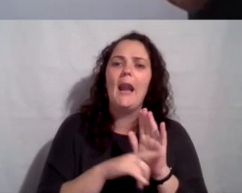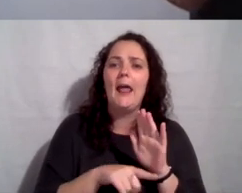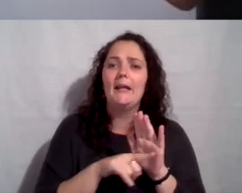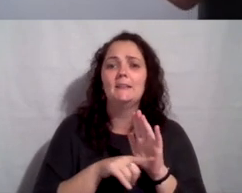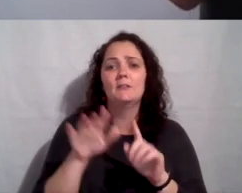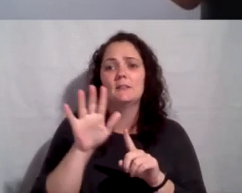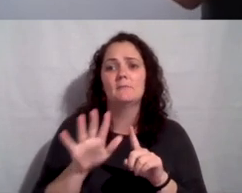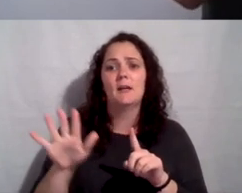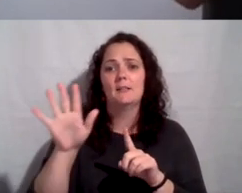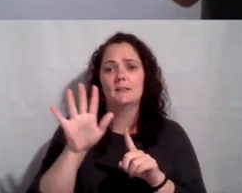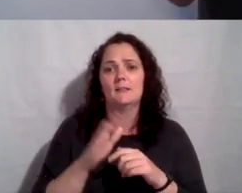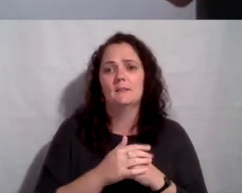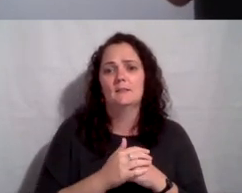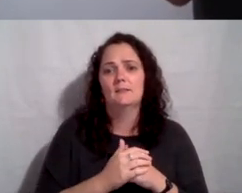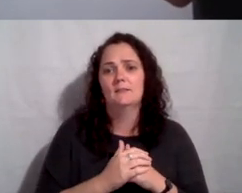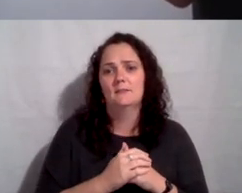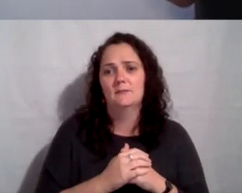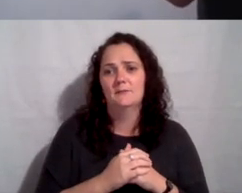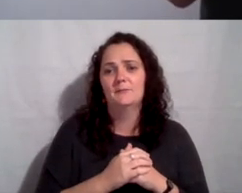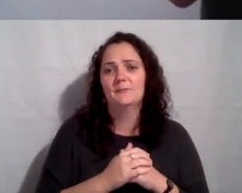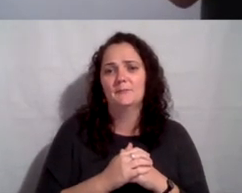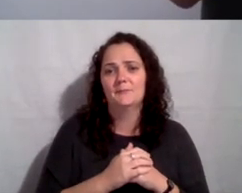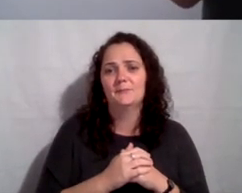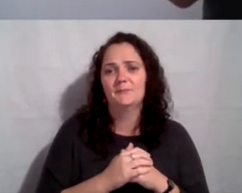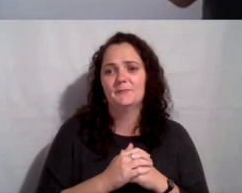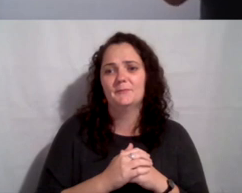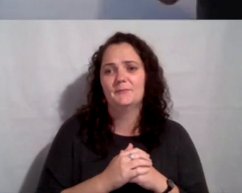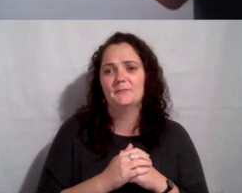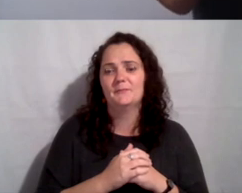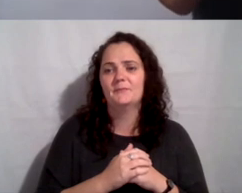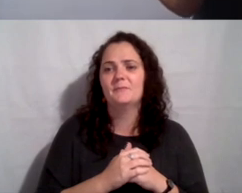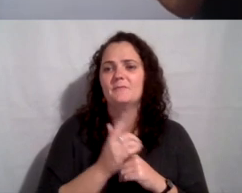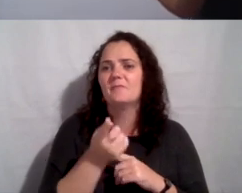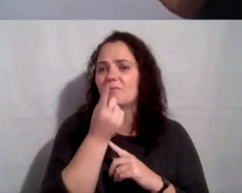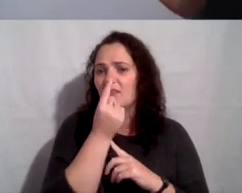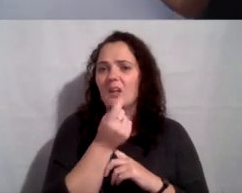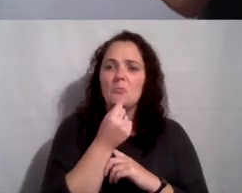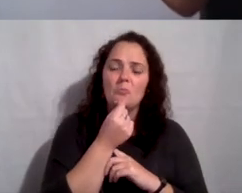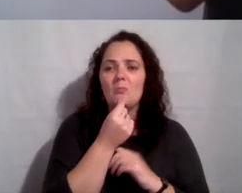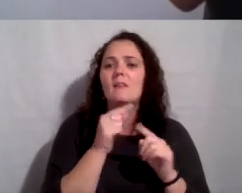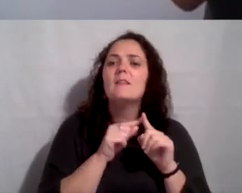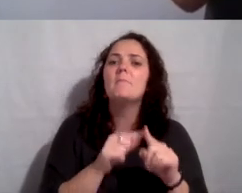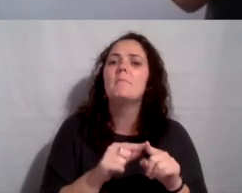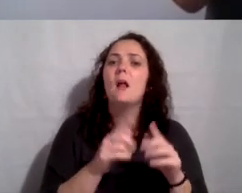as opposed to just where the body you can start being selective with how much or how little you choose to draw. So in this